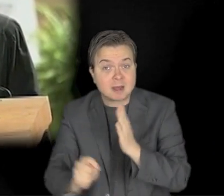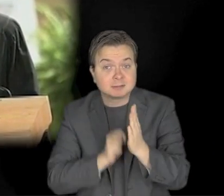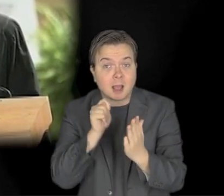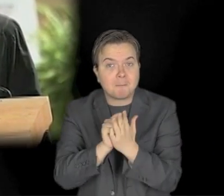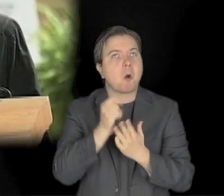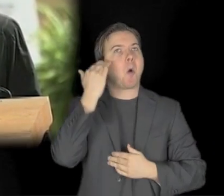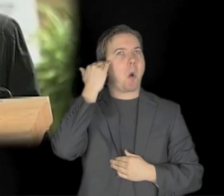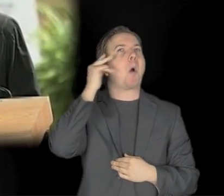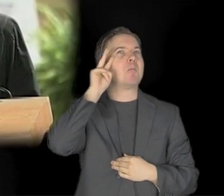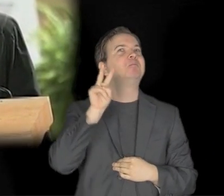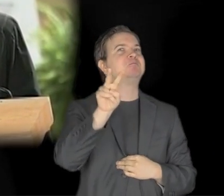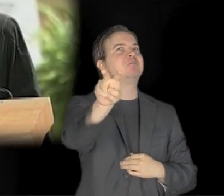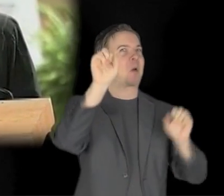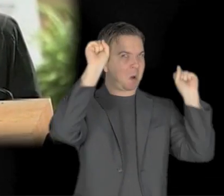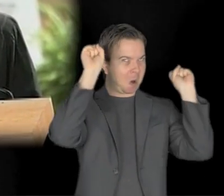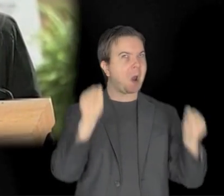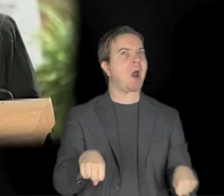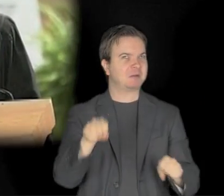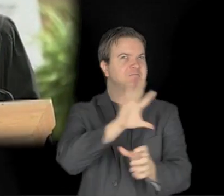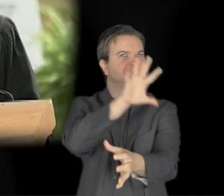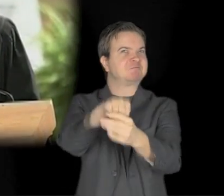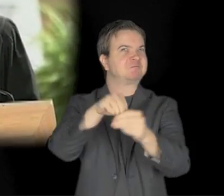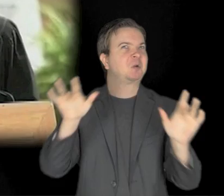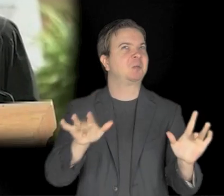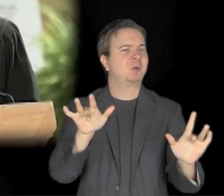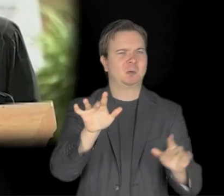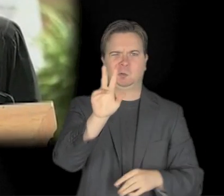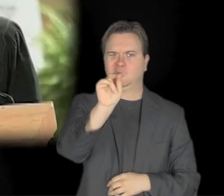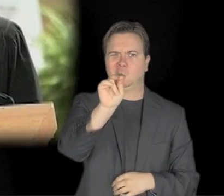But it was very, very clear looking backwards ten years later.